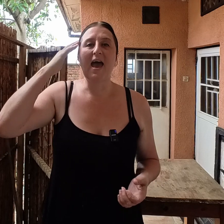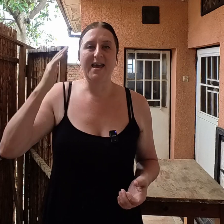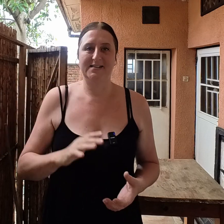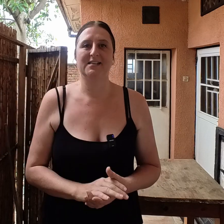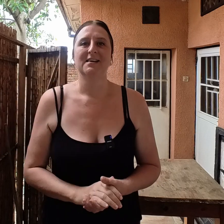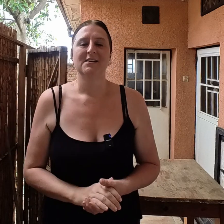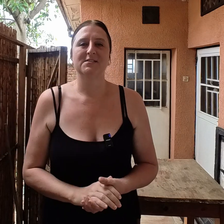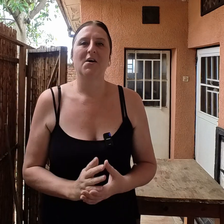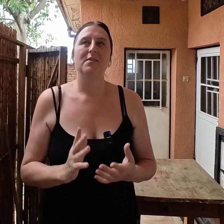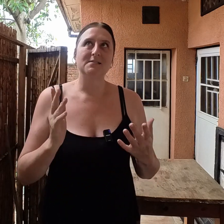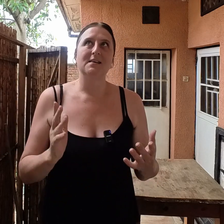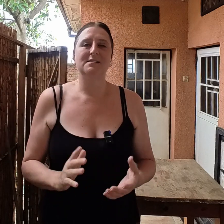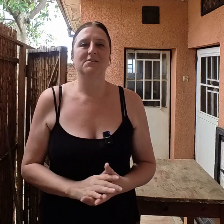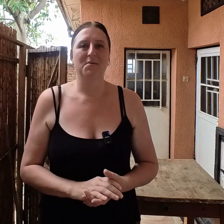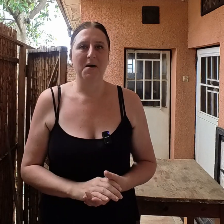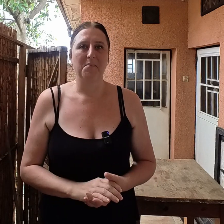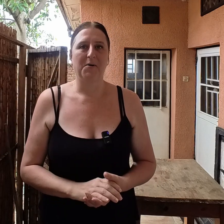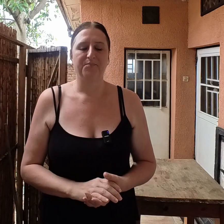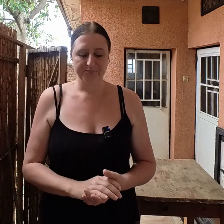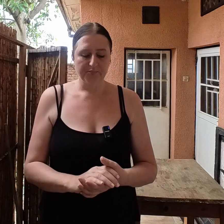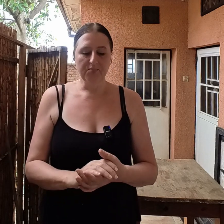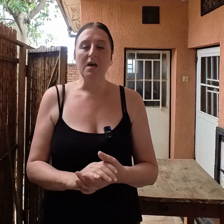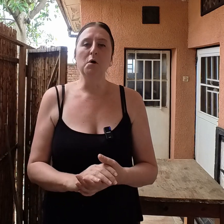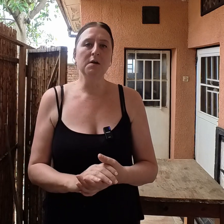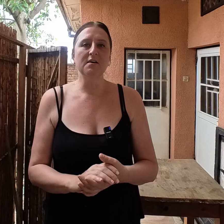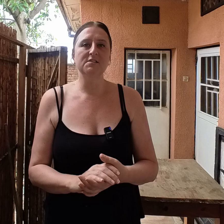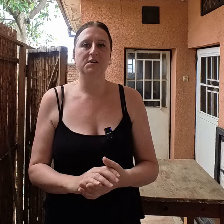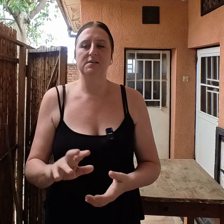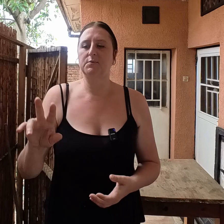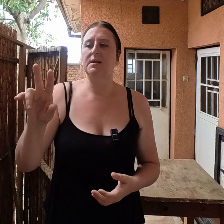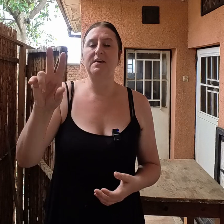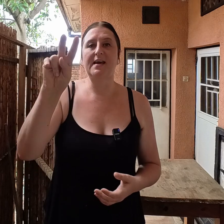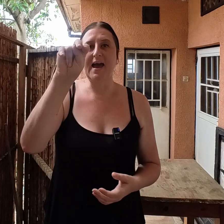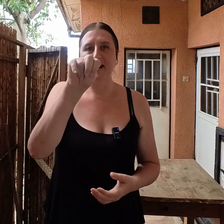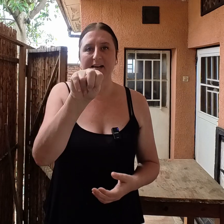the head.' So, that's easy to remember. And what we're going to do is we're going to make the N